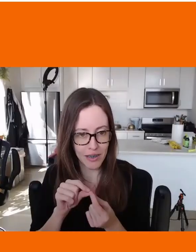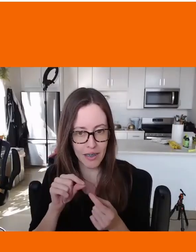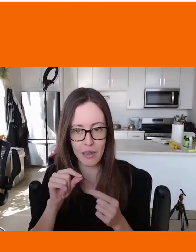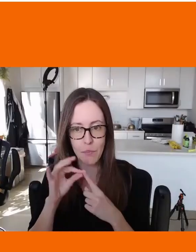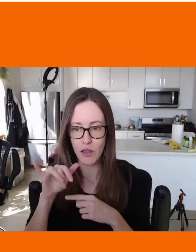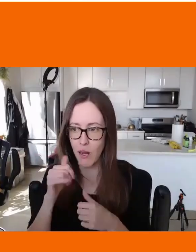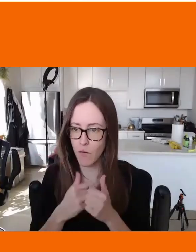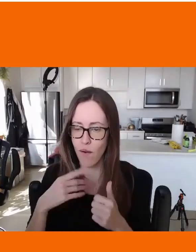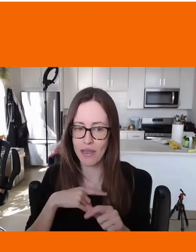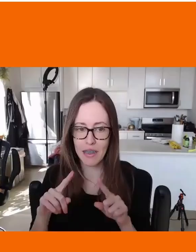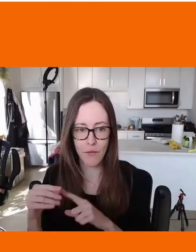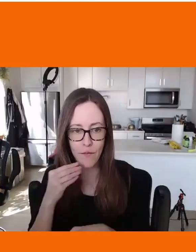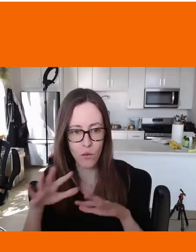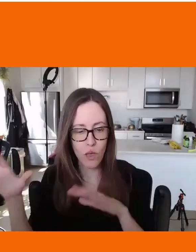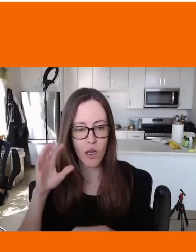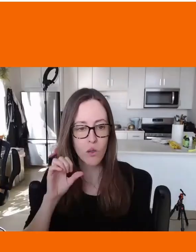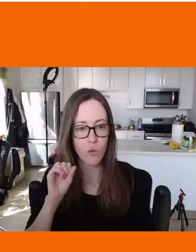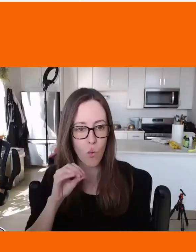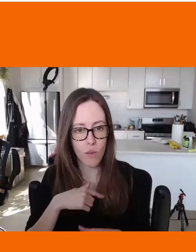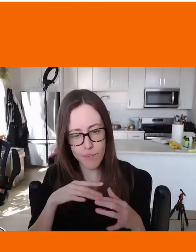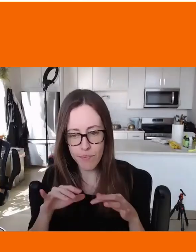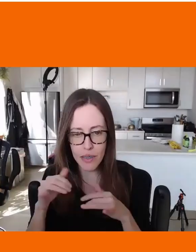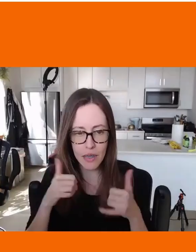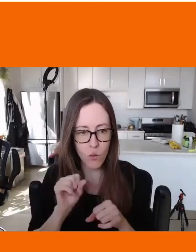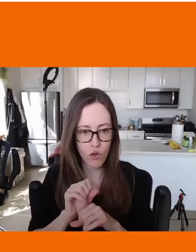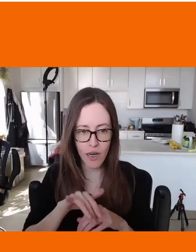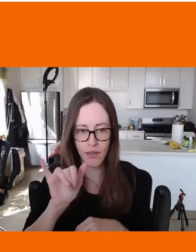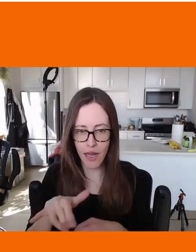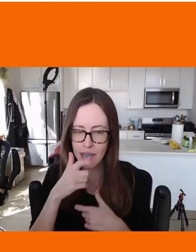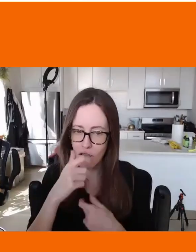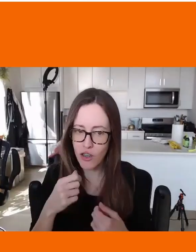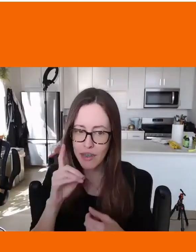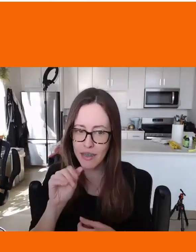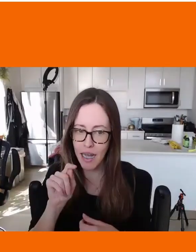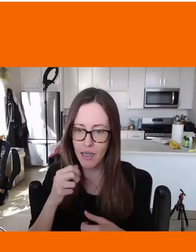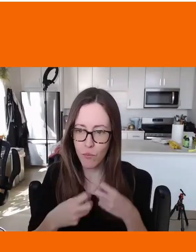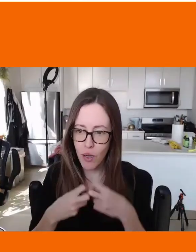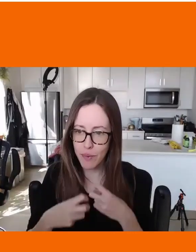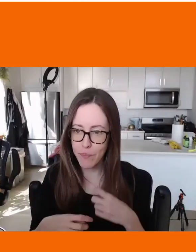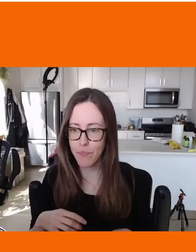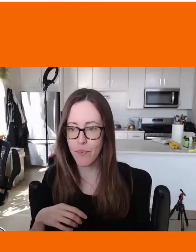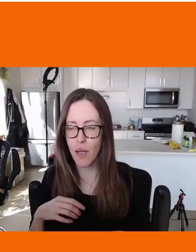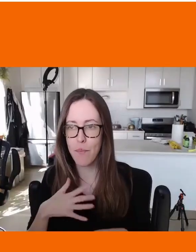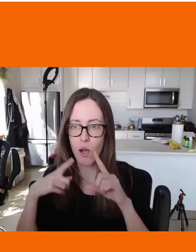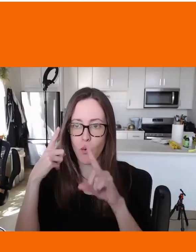It's hard to make it accurate because of all the different ingredients, so it was a very interesting data problem